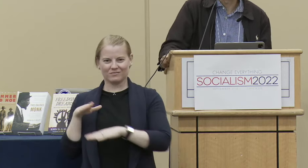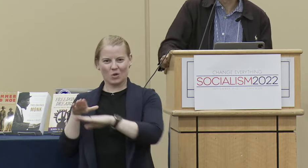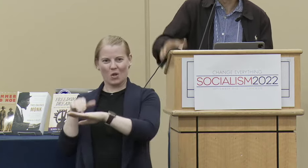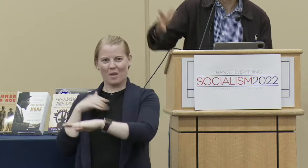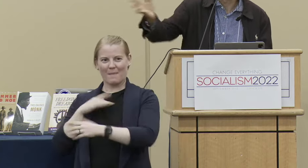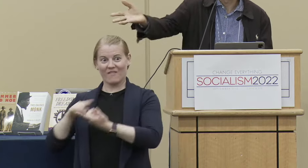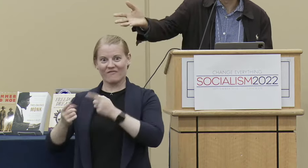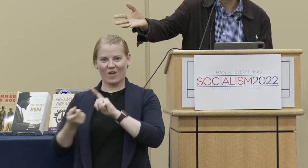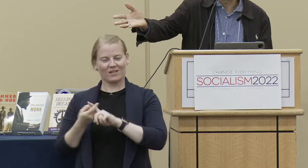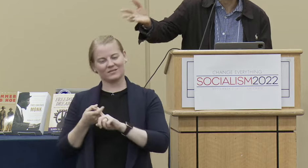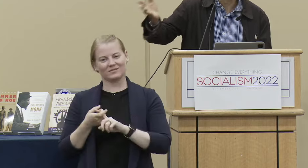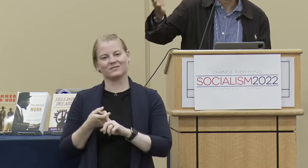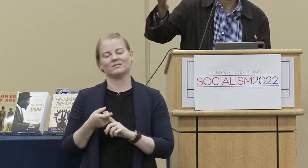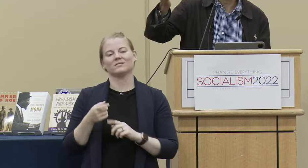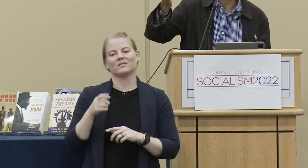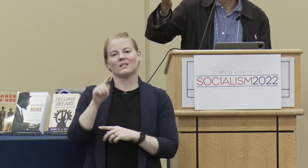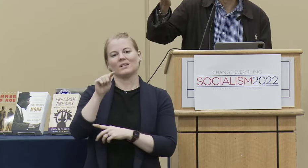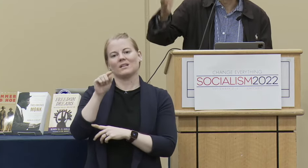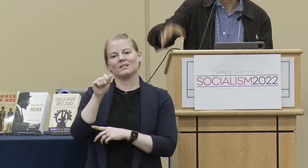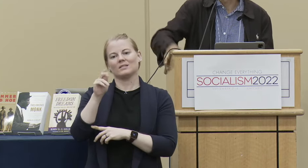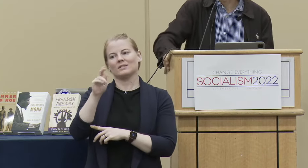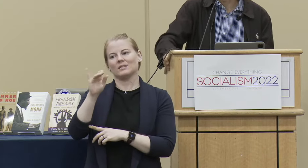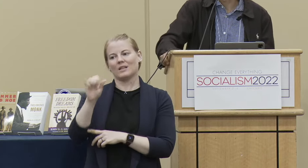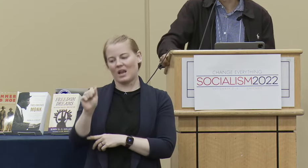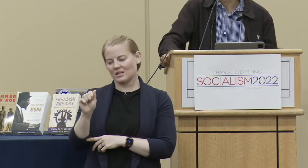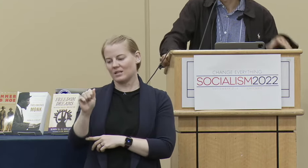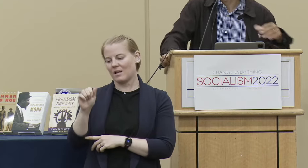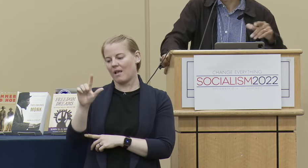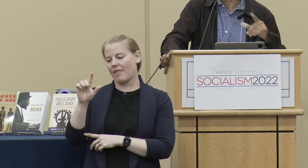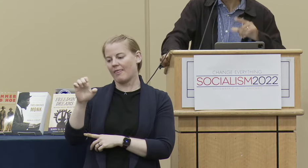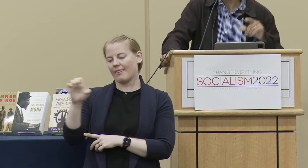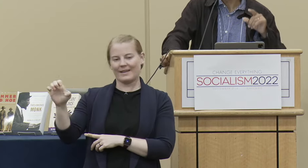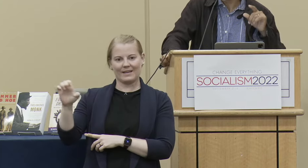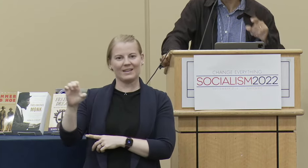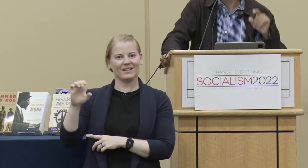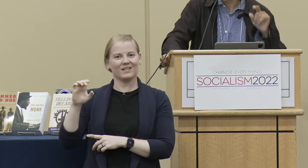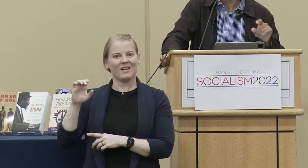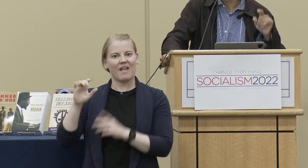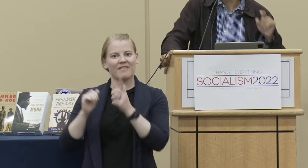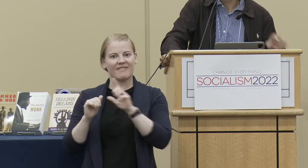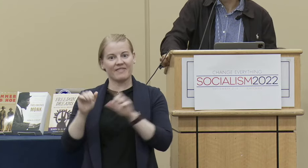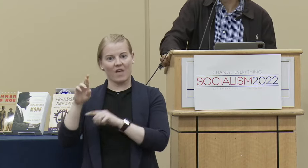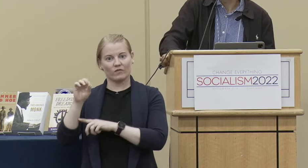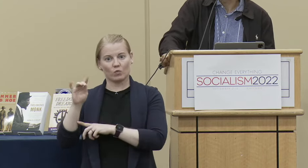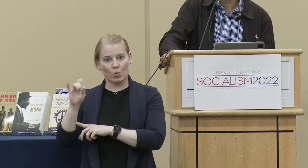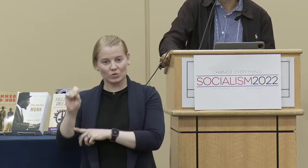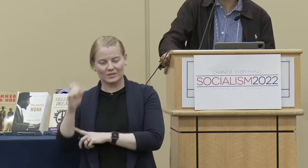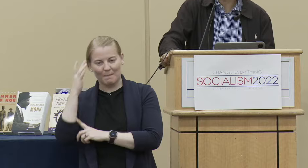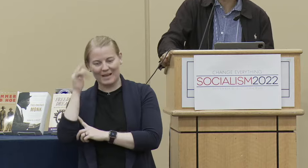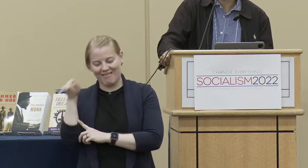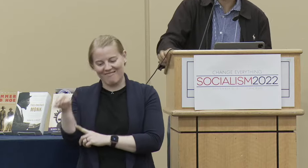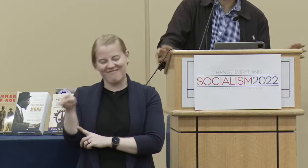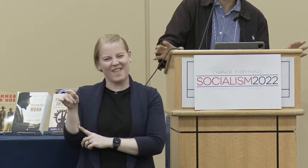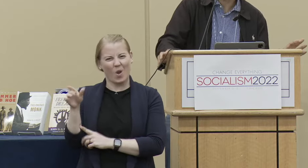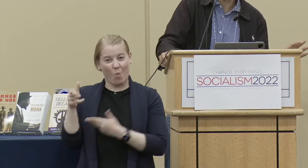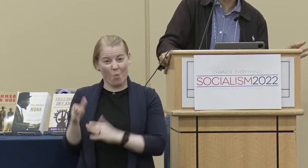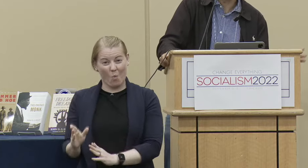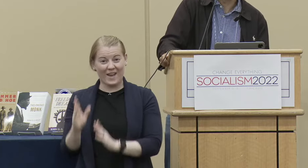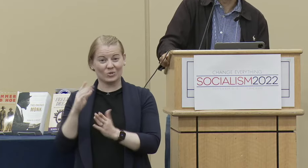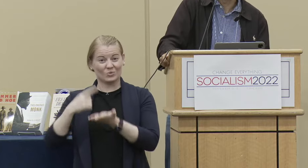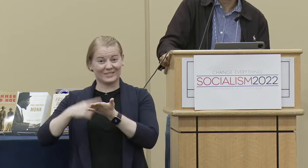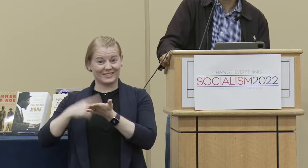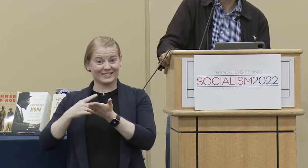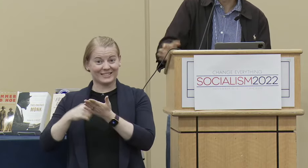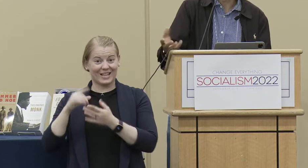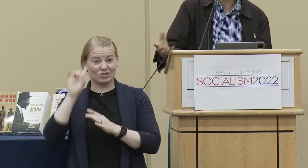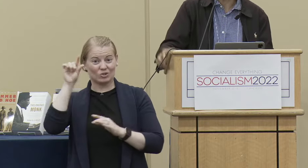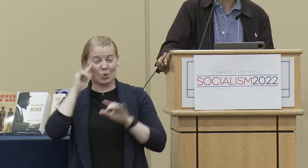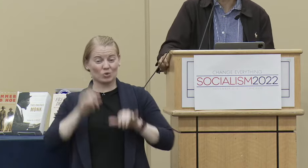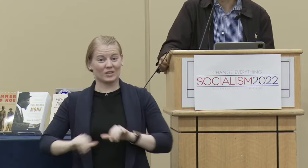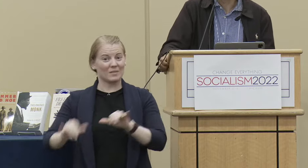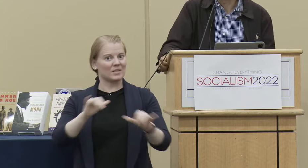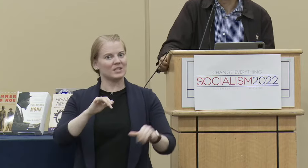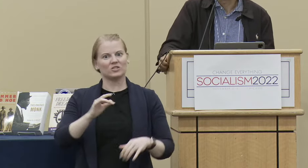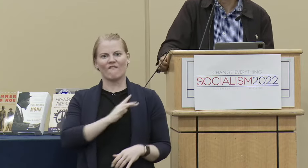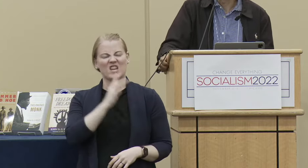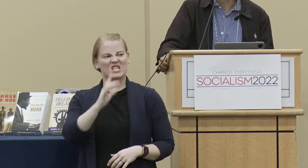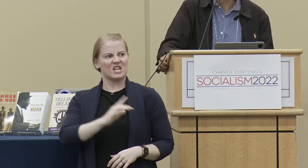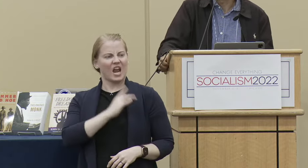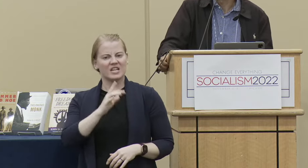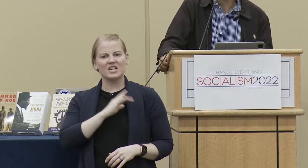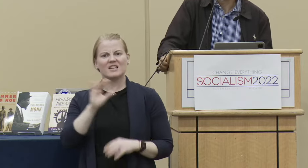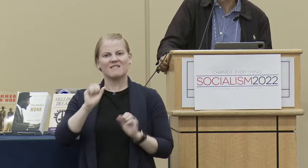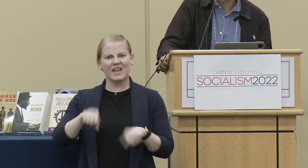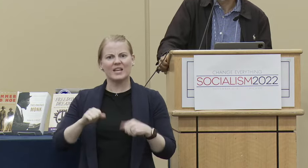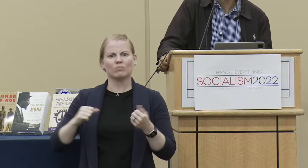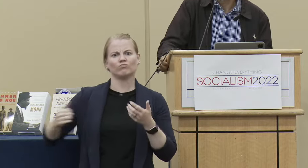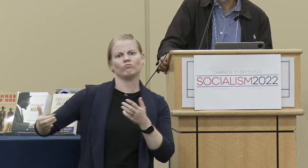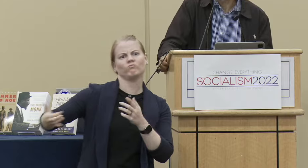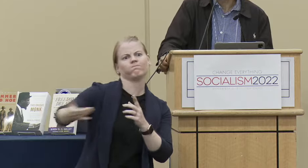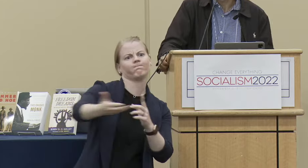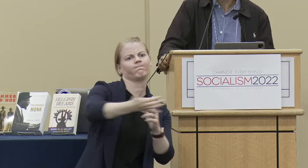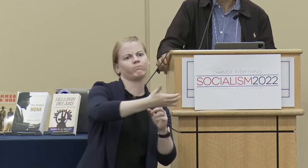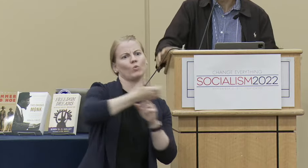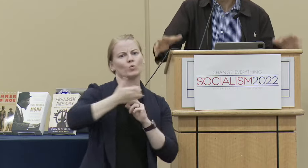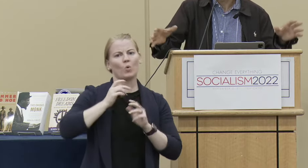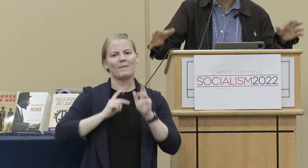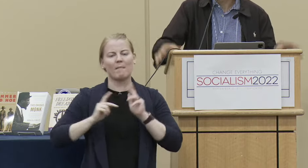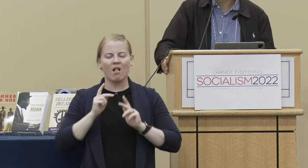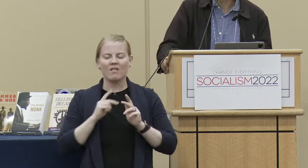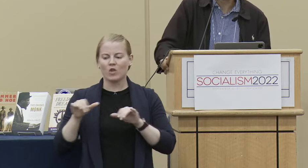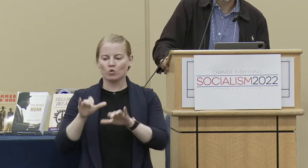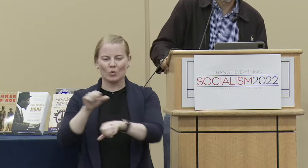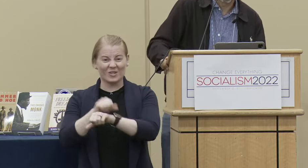talk about that